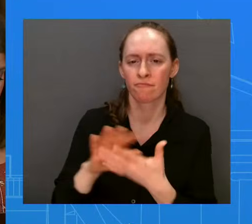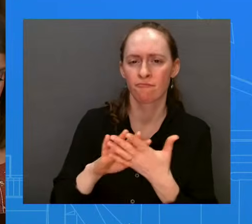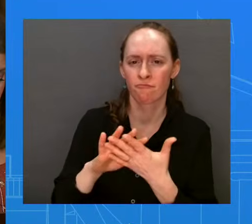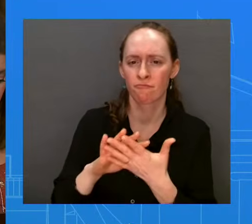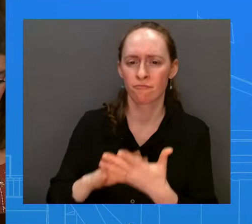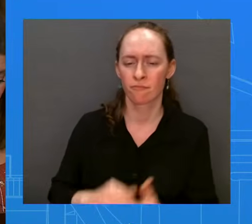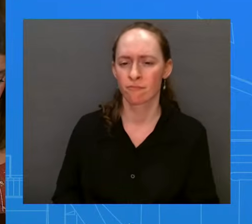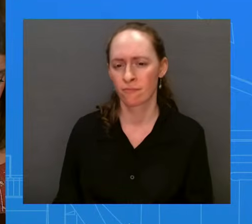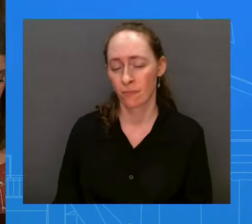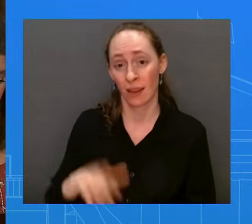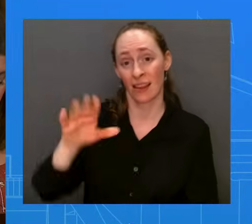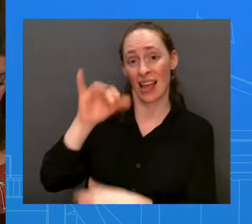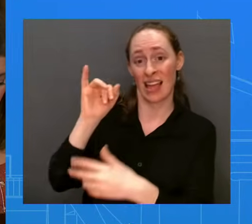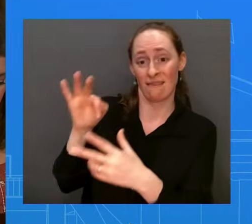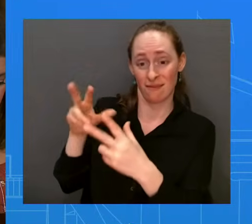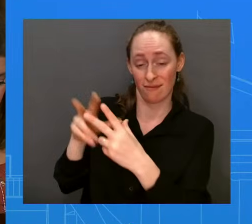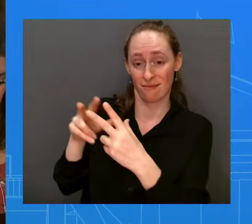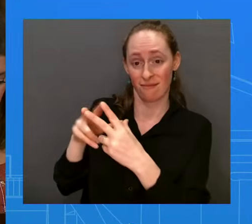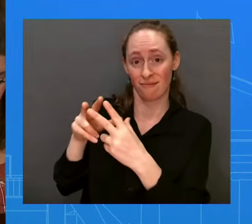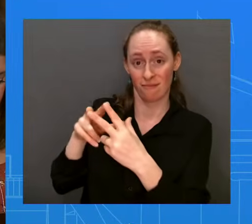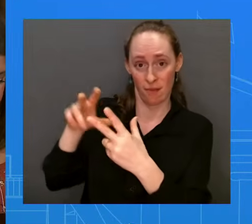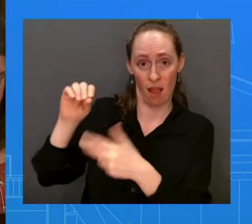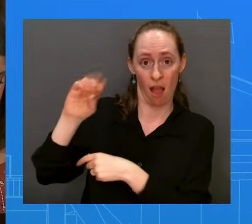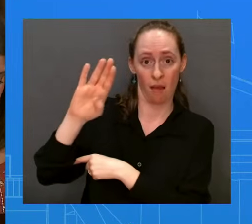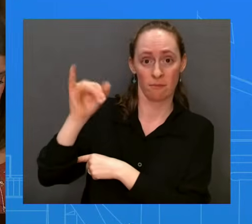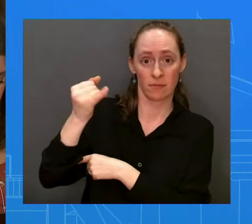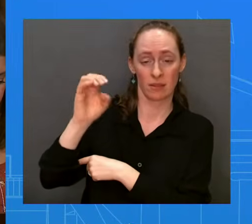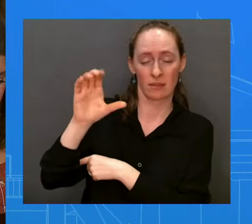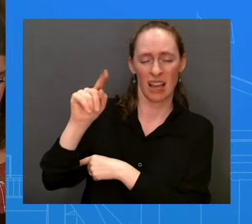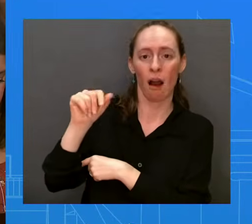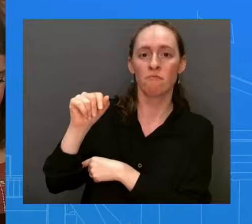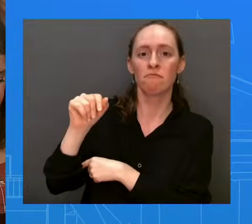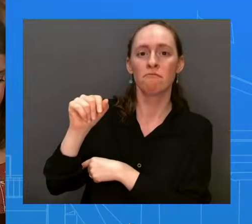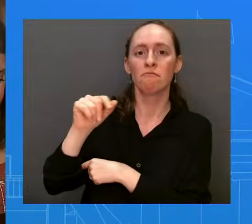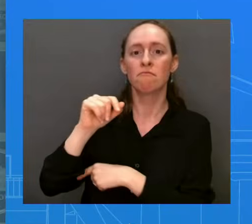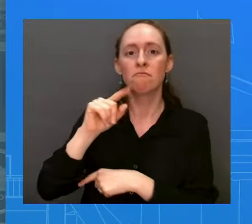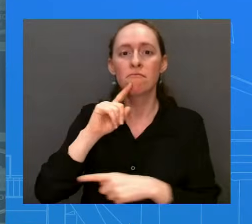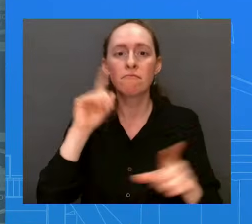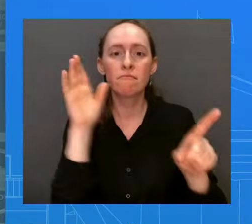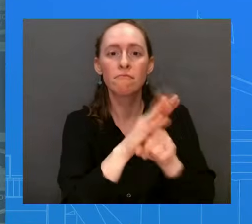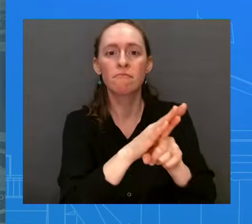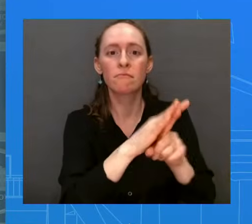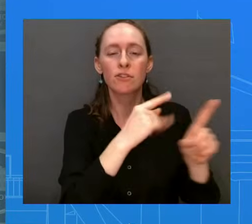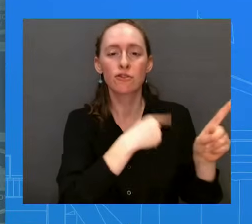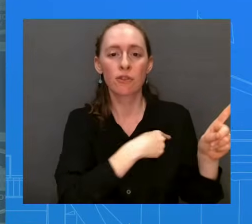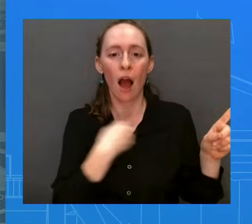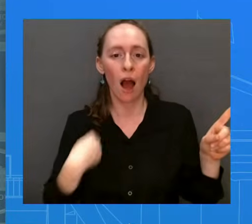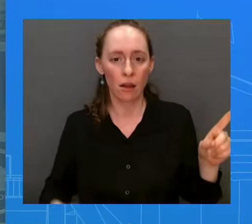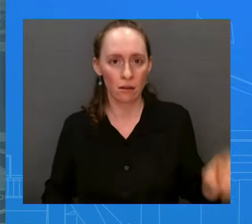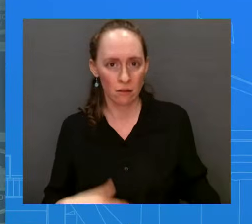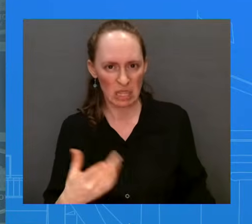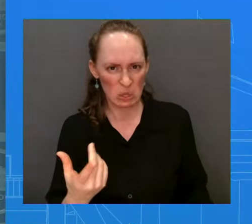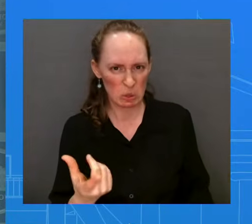is there a menu of options prepared for the President for how we would react? Mr. Kirby: Terrific hypothetical. We're just not there yet. Ms. Jean-Pierre: Go ahead.